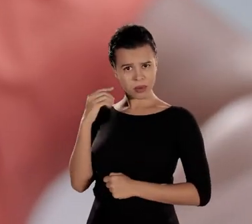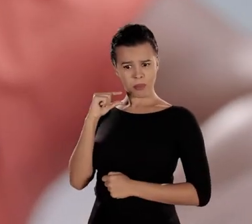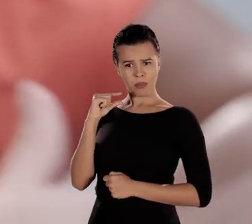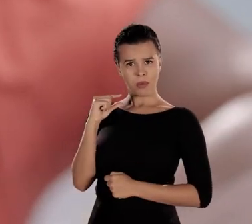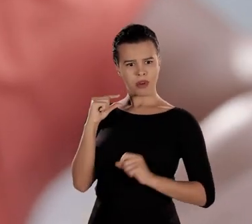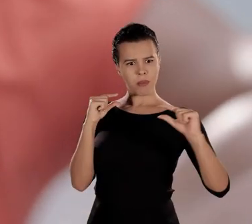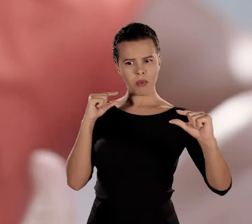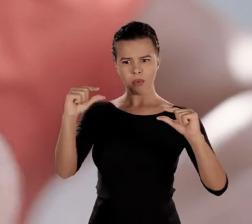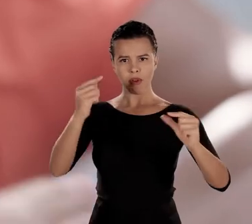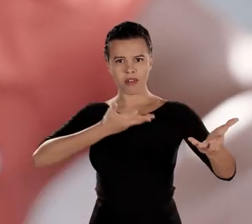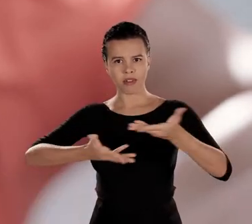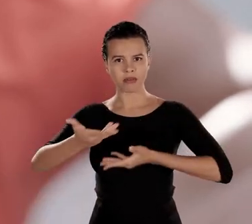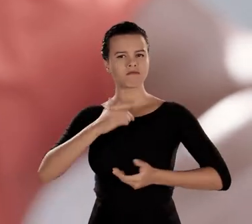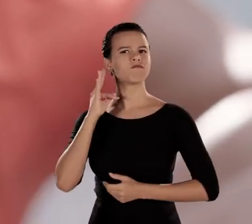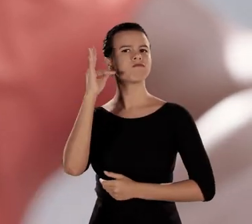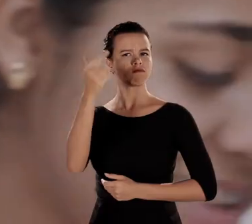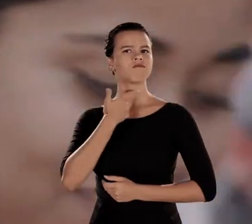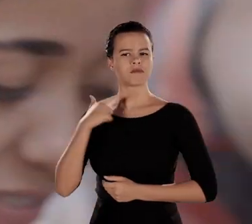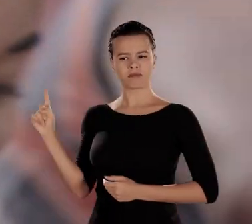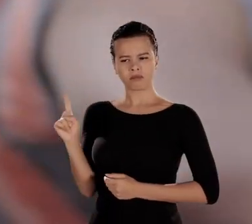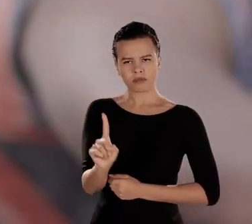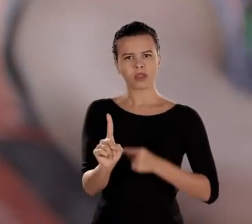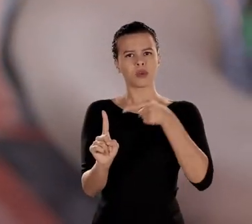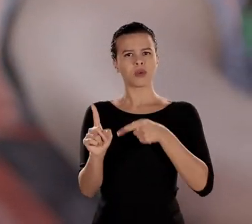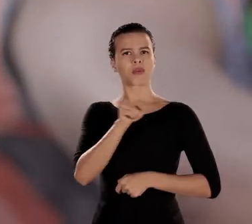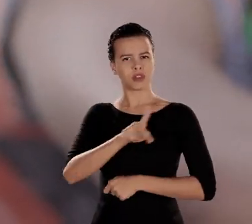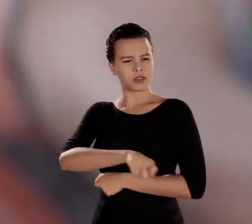but we want them to have teachers, to finish school.